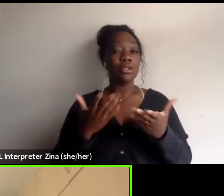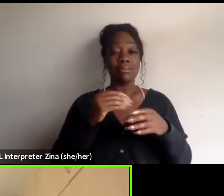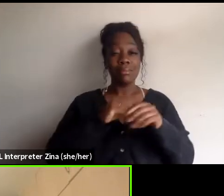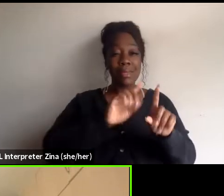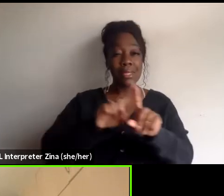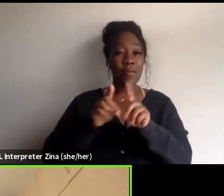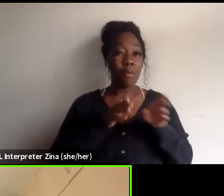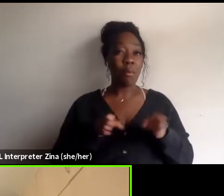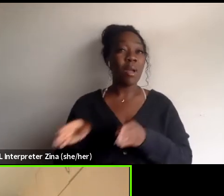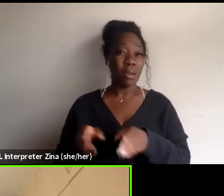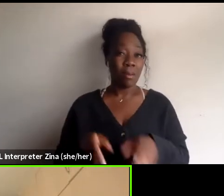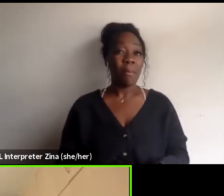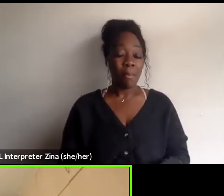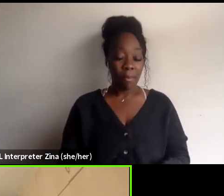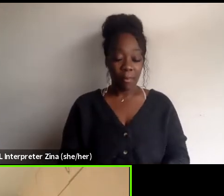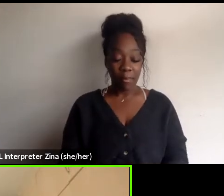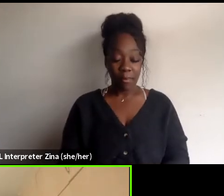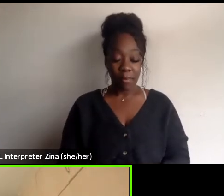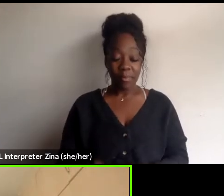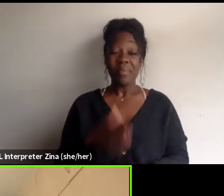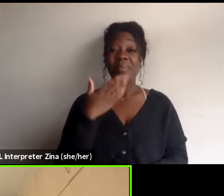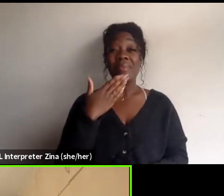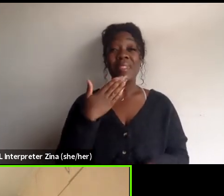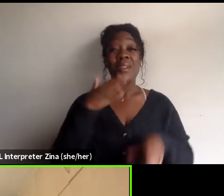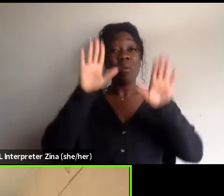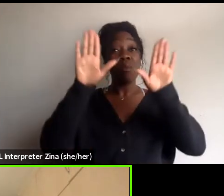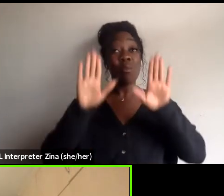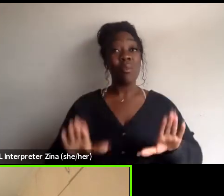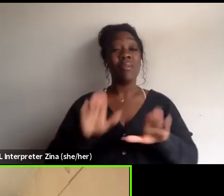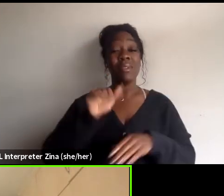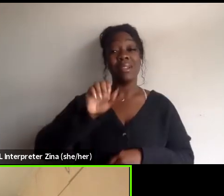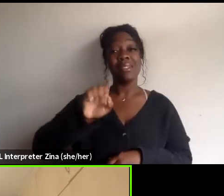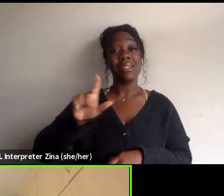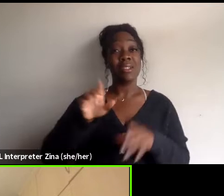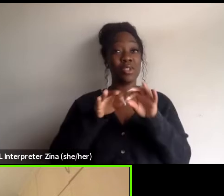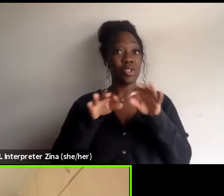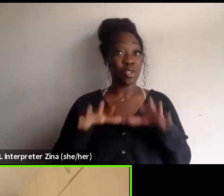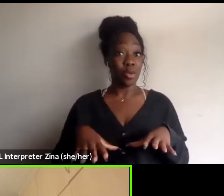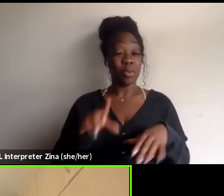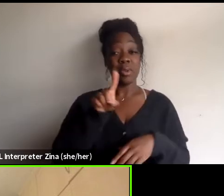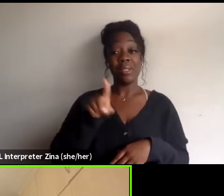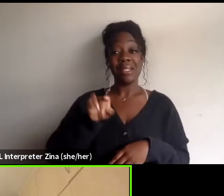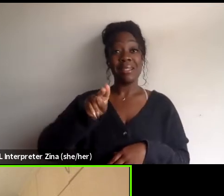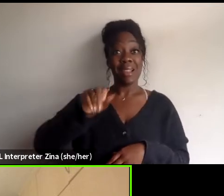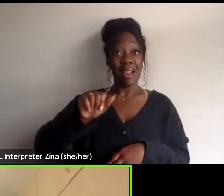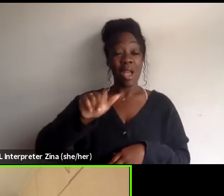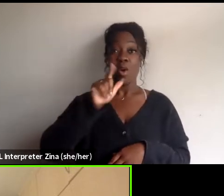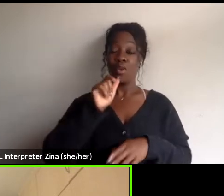I'd also like to thank our wonderful ASL interpreter, Zina, who has been with us since the beginning of the series.